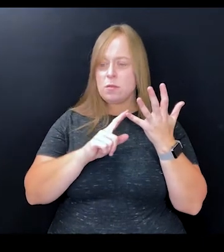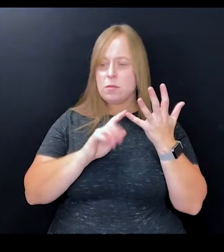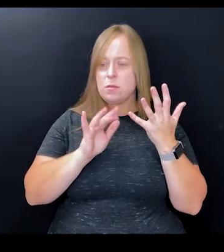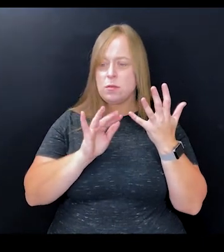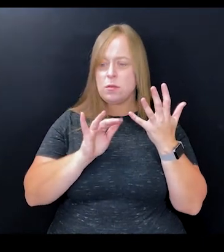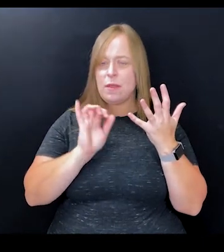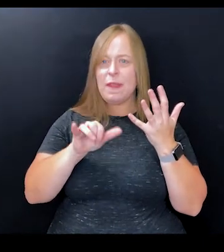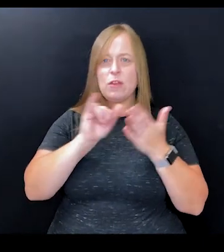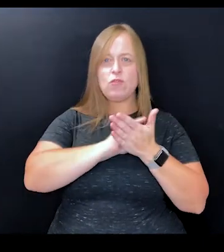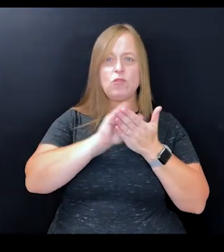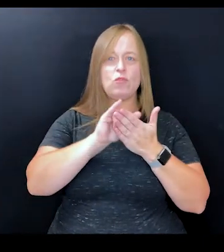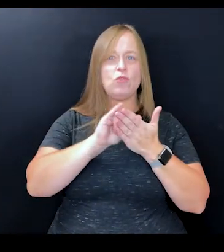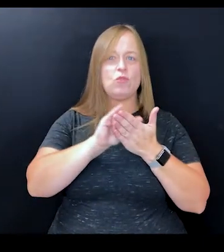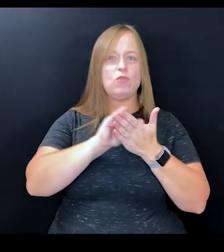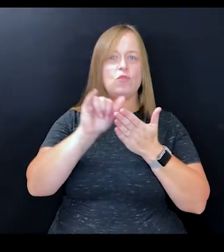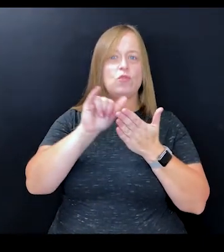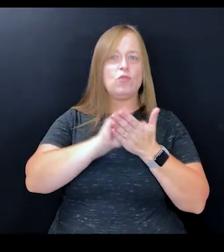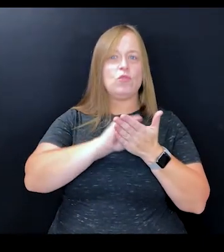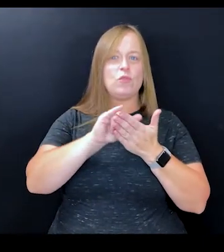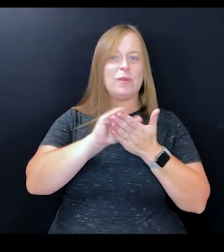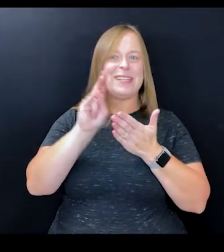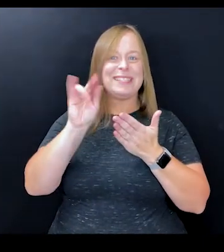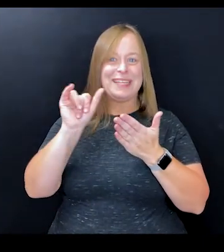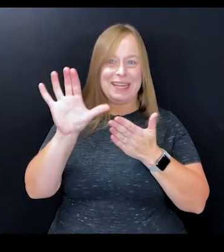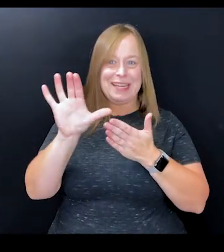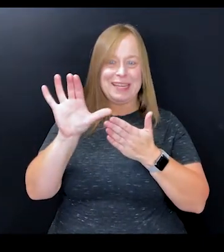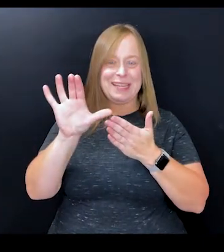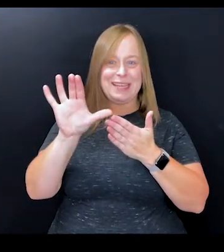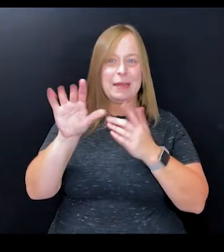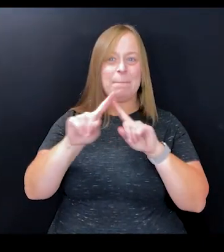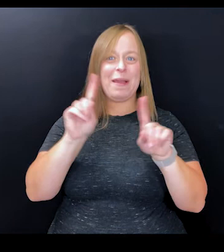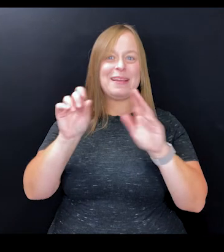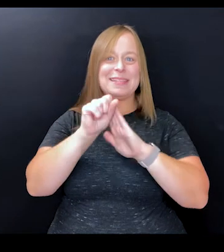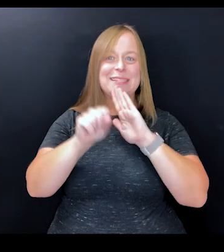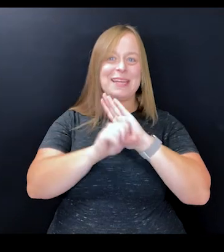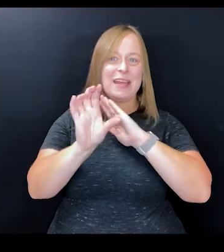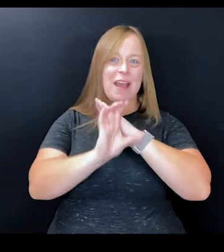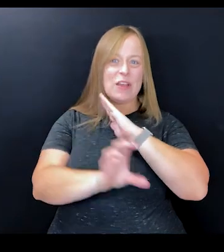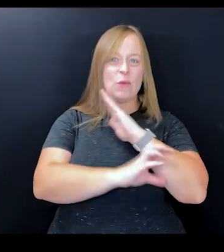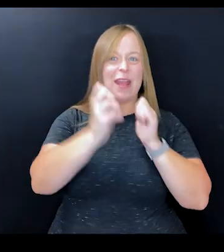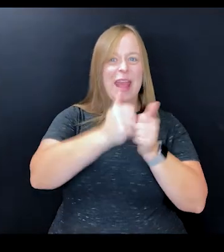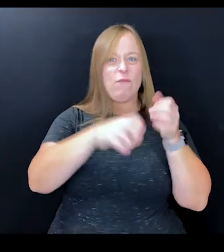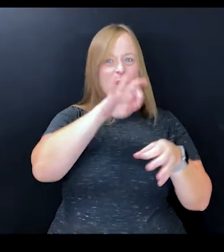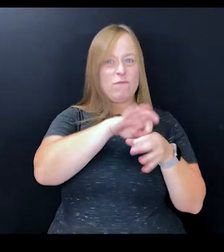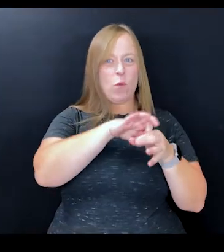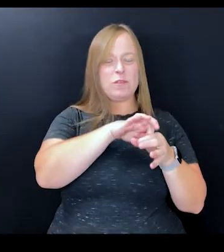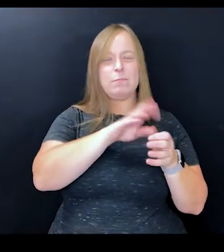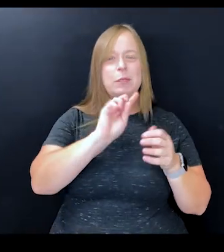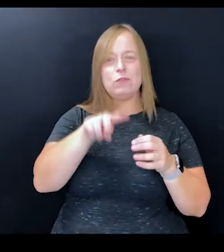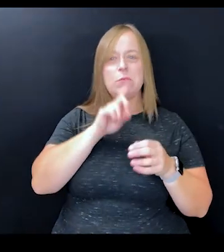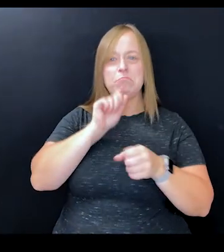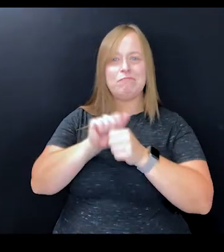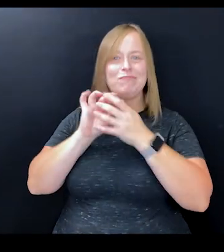is New York City specific, but because it's in the state constitution, everyone votes on it.